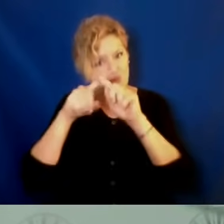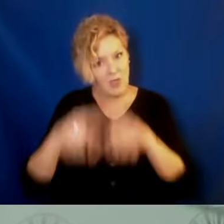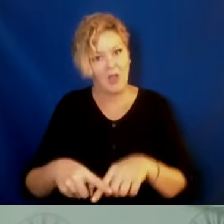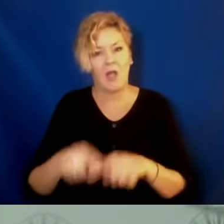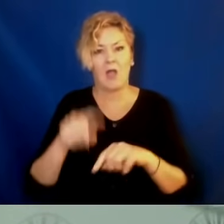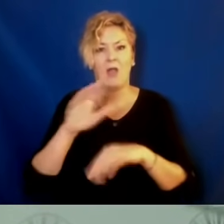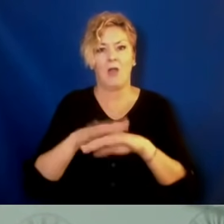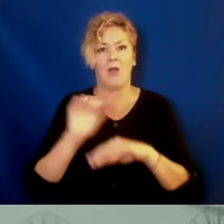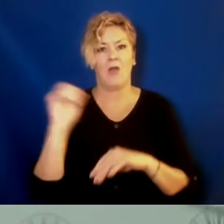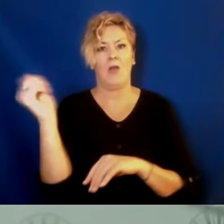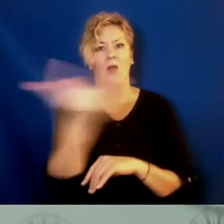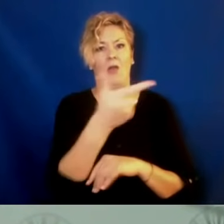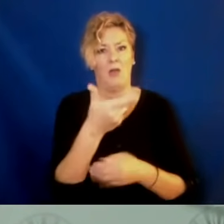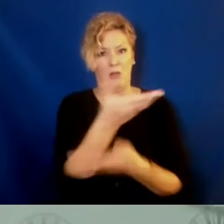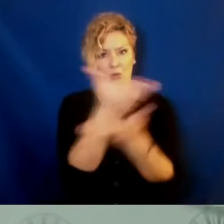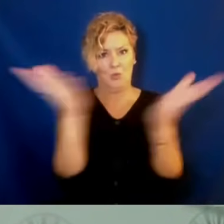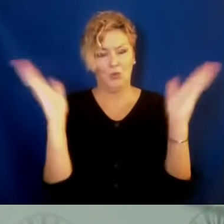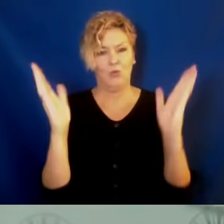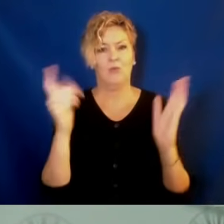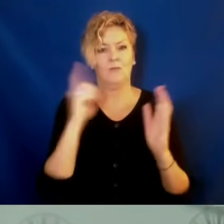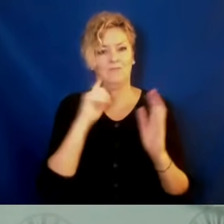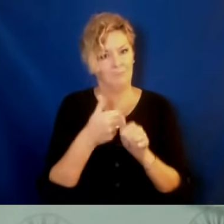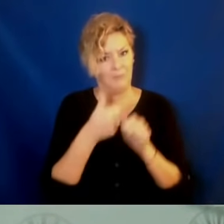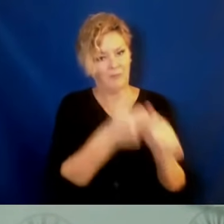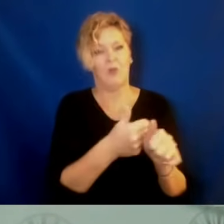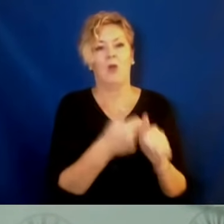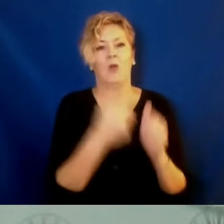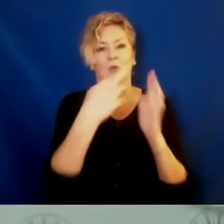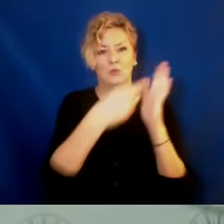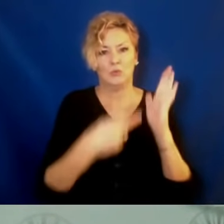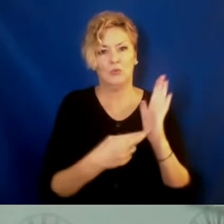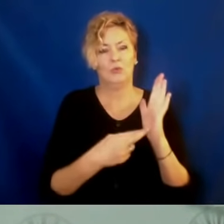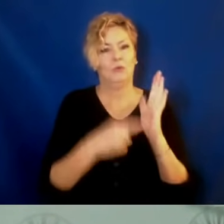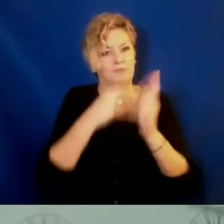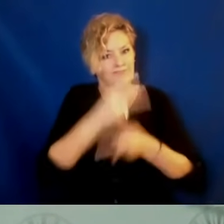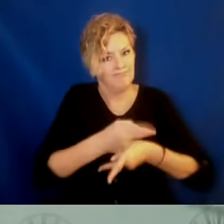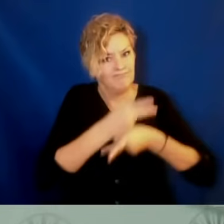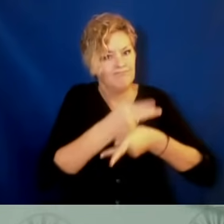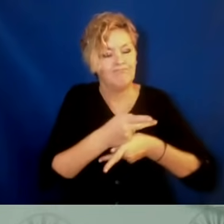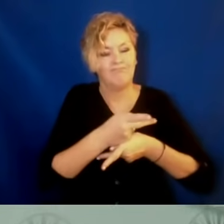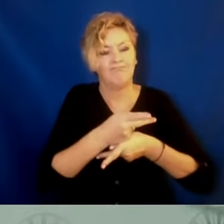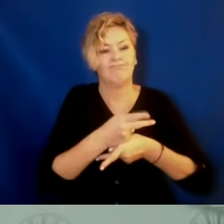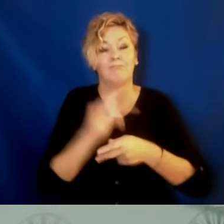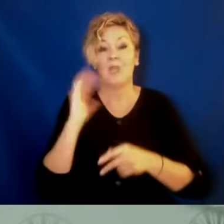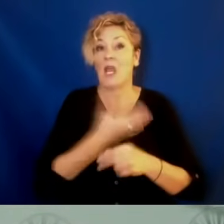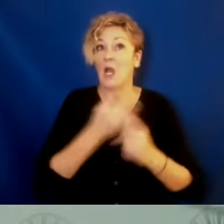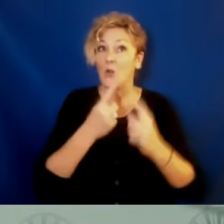We have learned while living with the virus looks like and what we need to do to keep